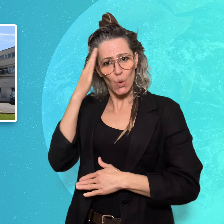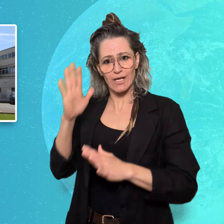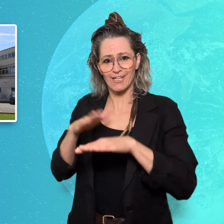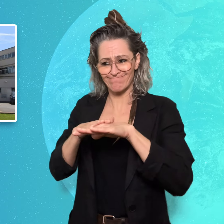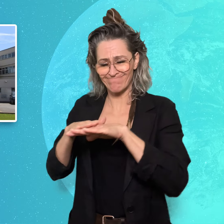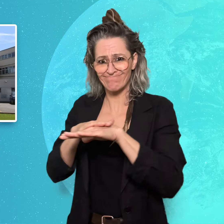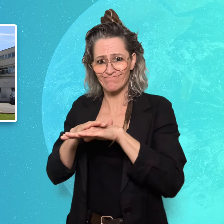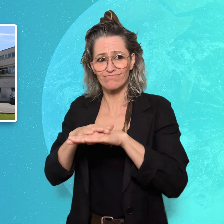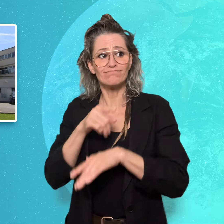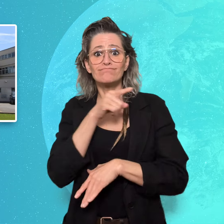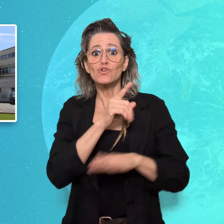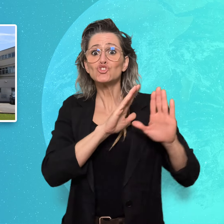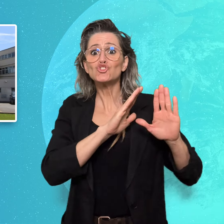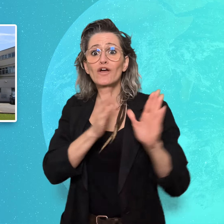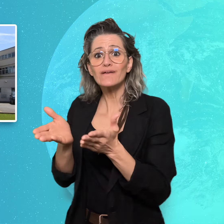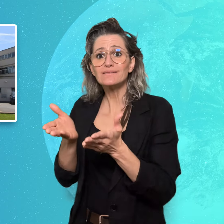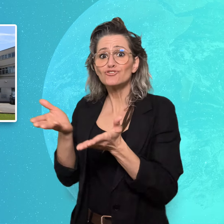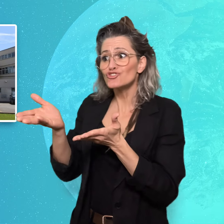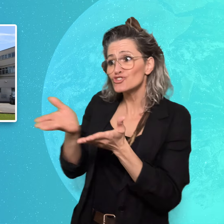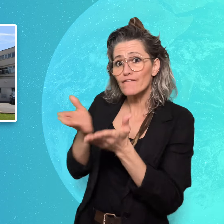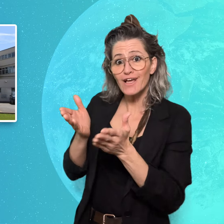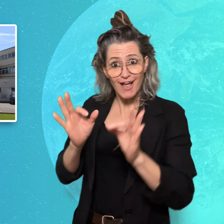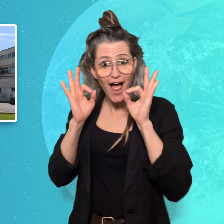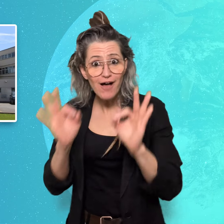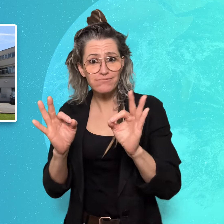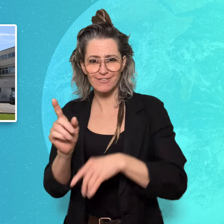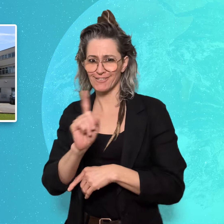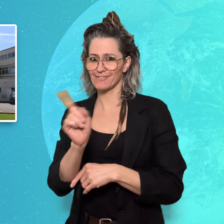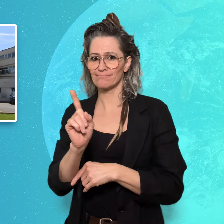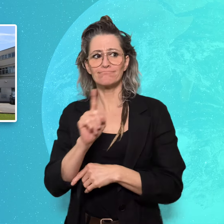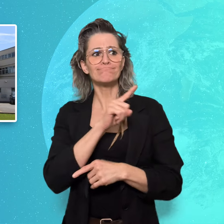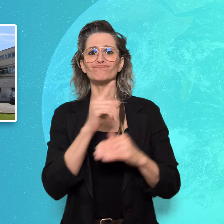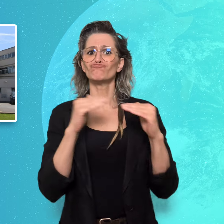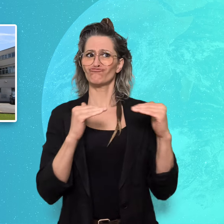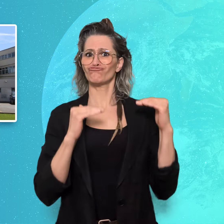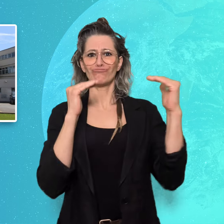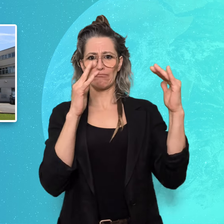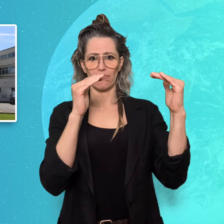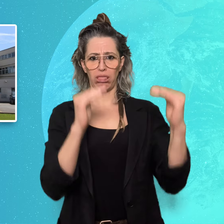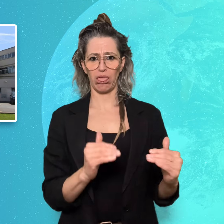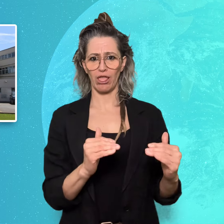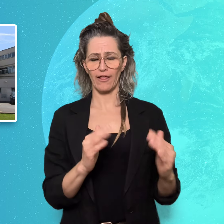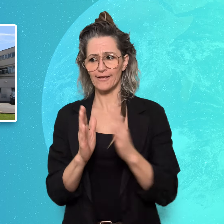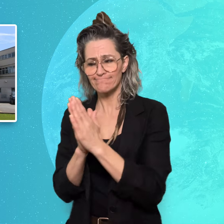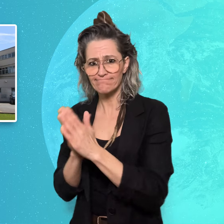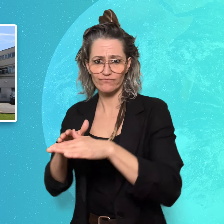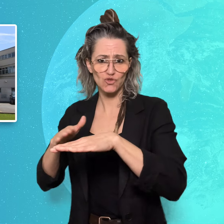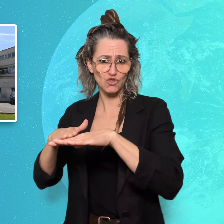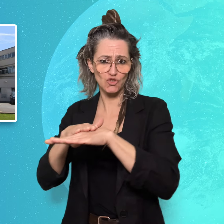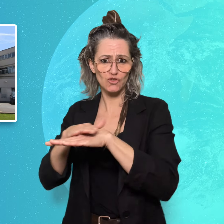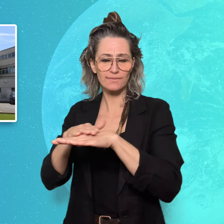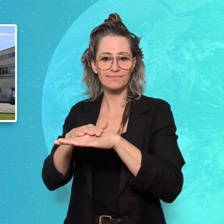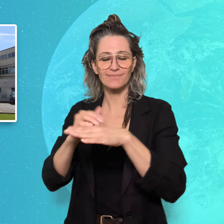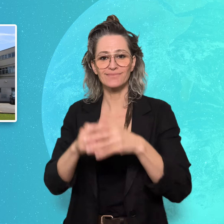service provided did not meet their standards.